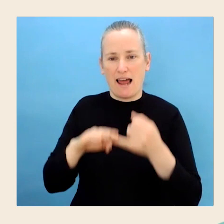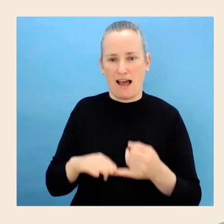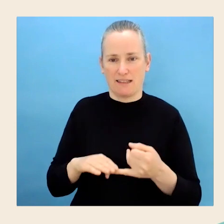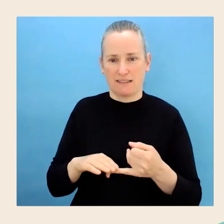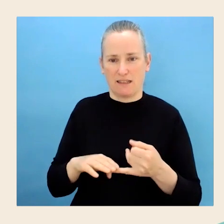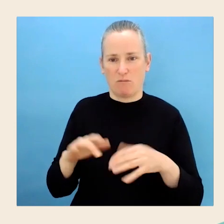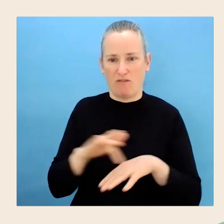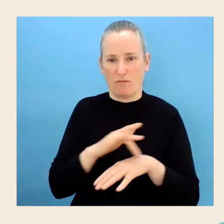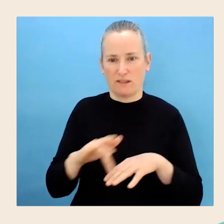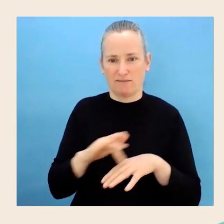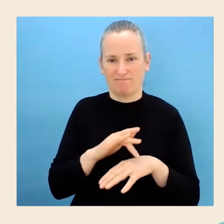Homer was dead.